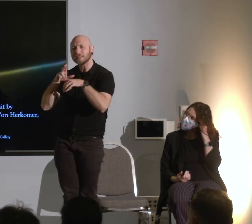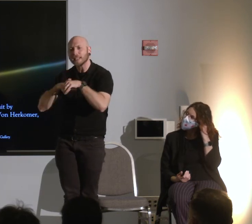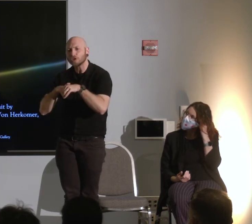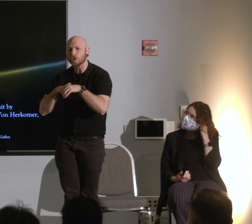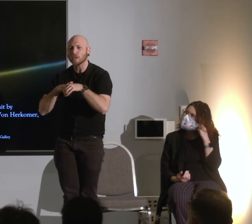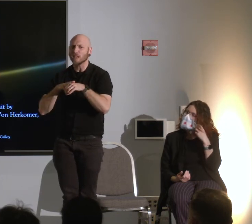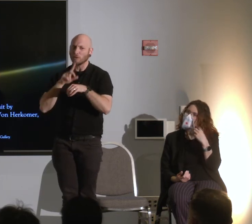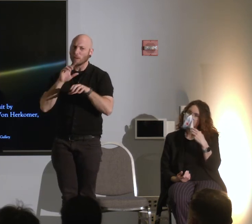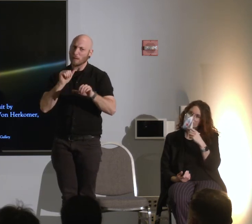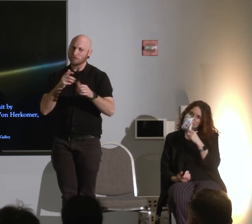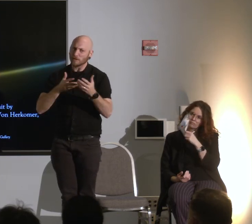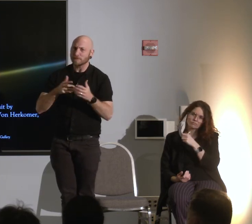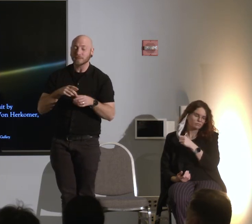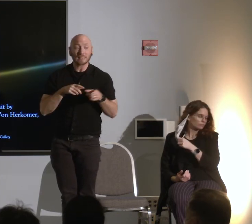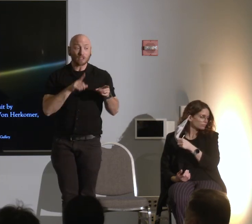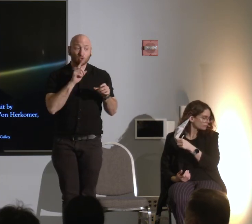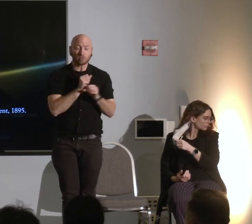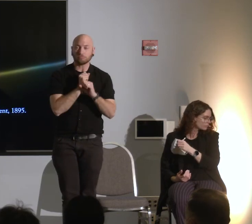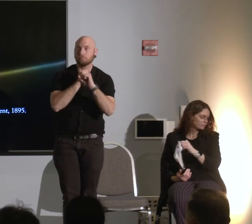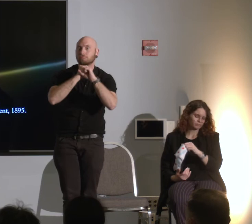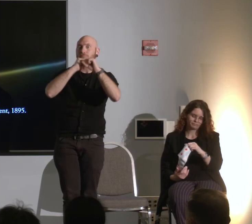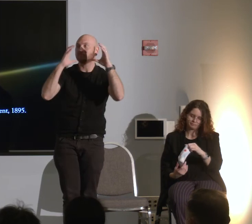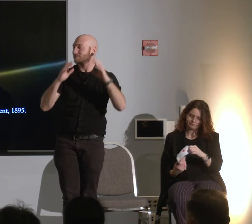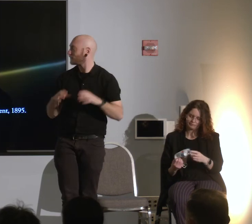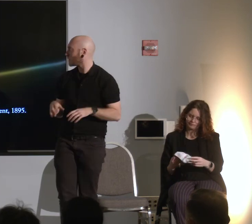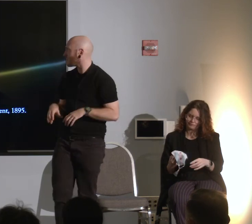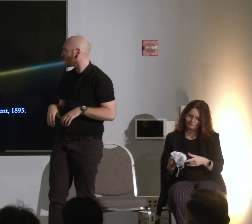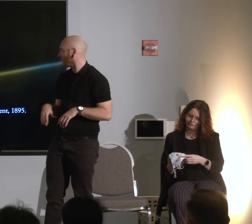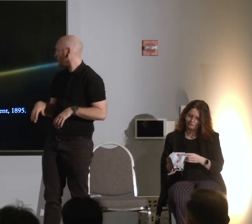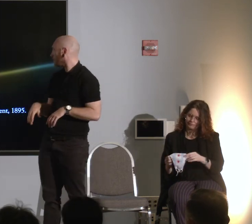He was a true visionary. That's actually the biggest single epiphany that came to me and working on this